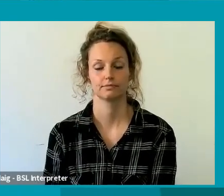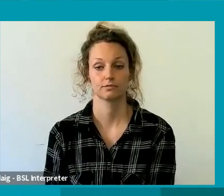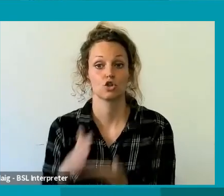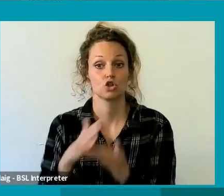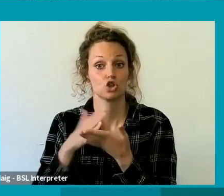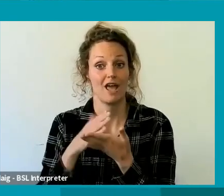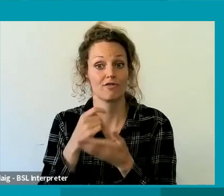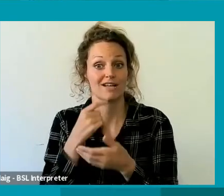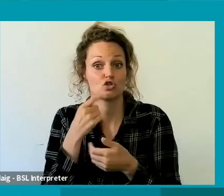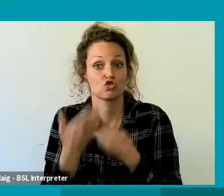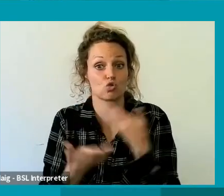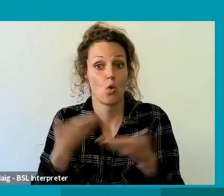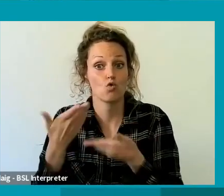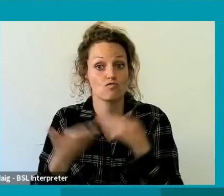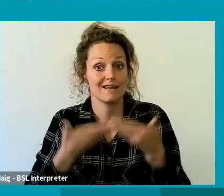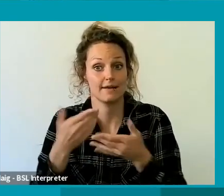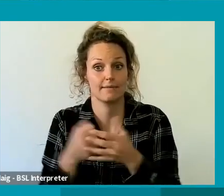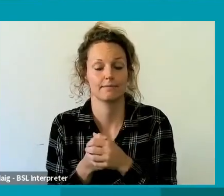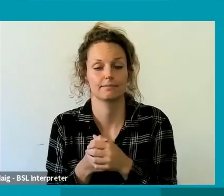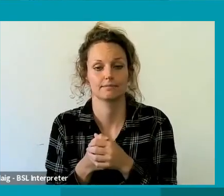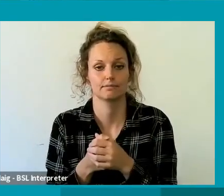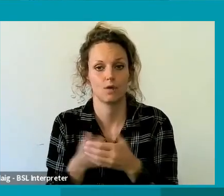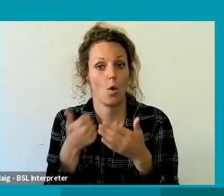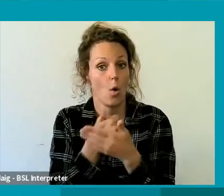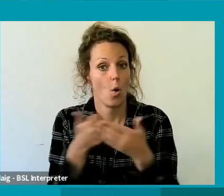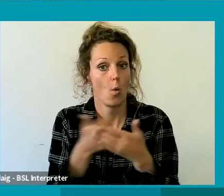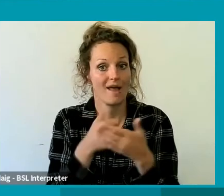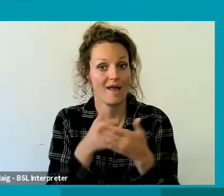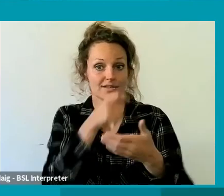It's always an article you can write.